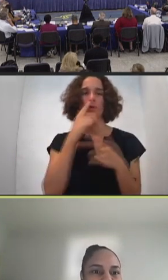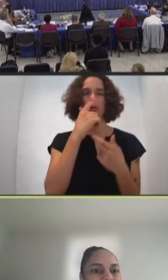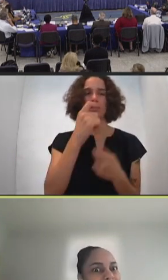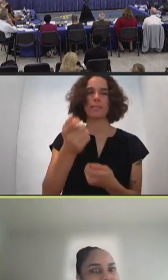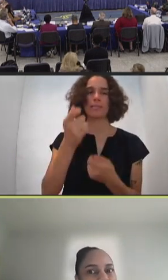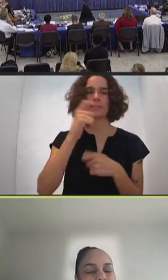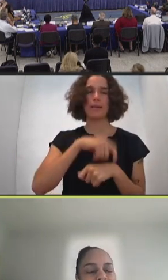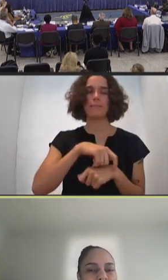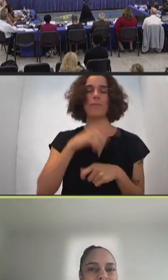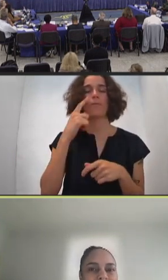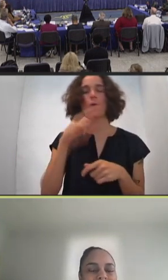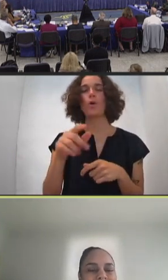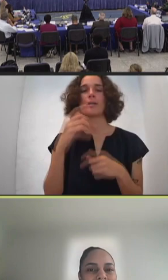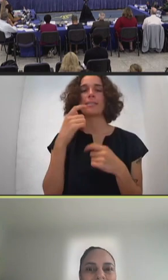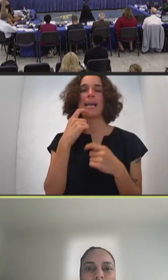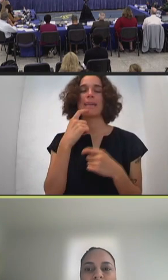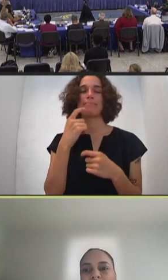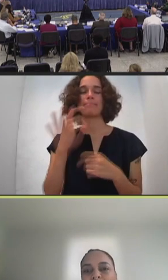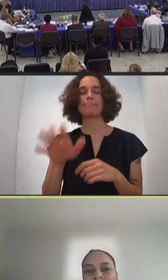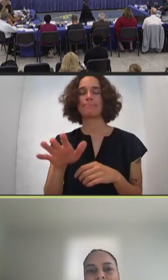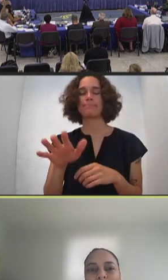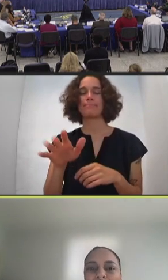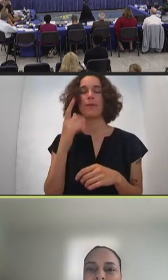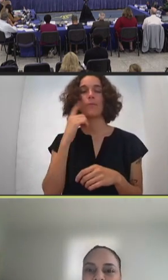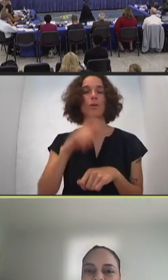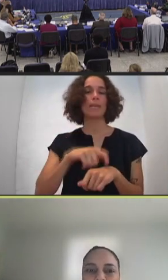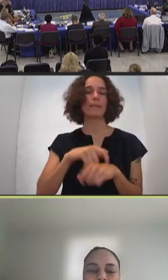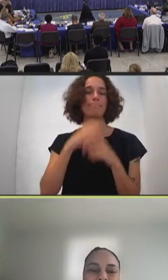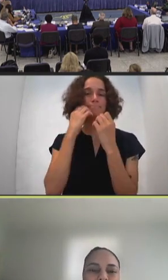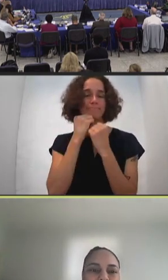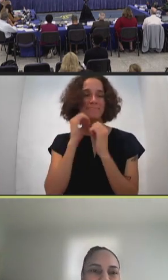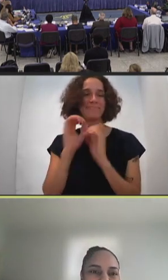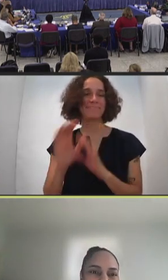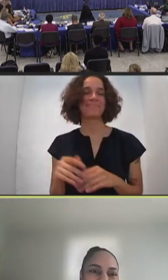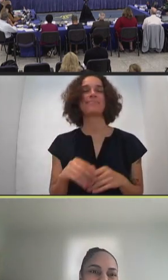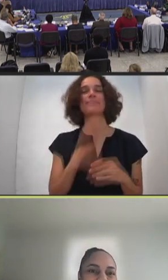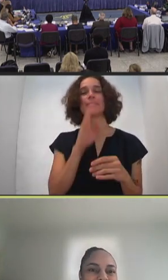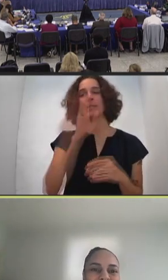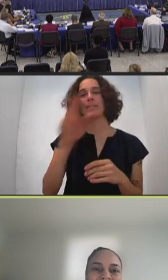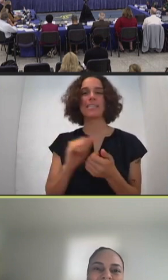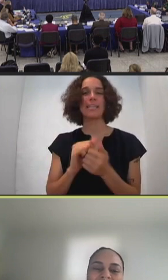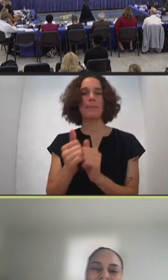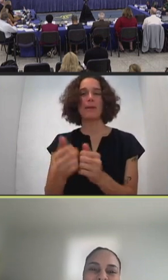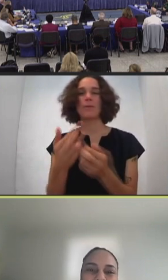into campaign resources. And I thank you all for being so patient and gracious. I just want